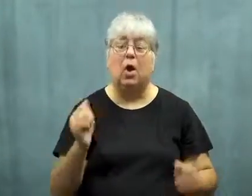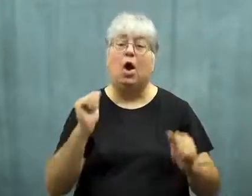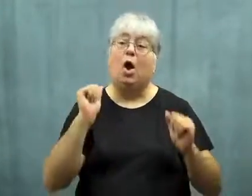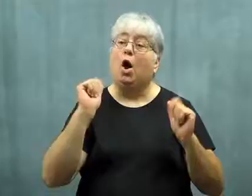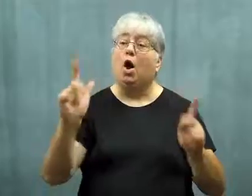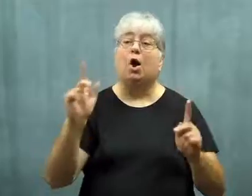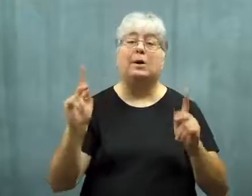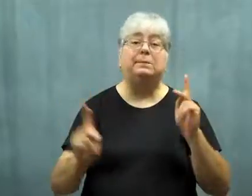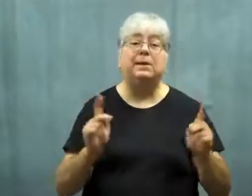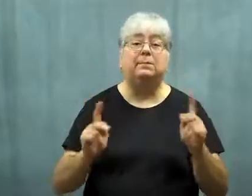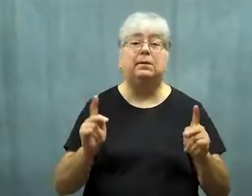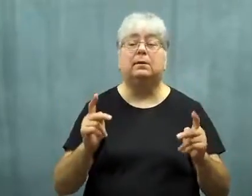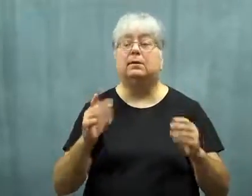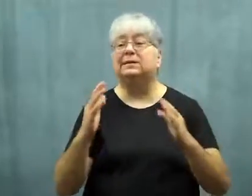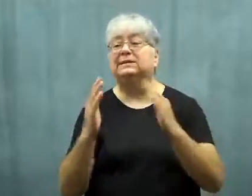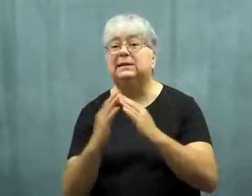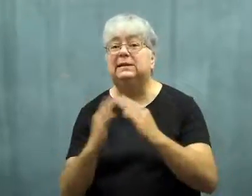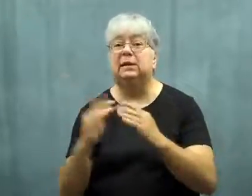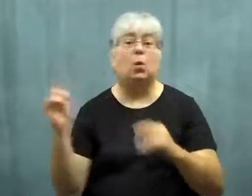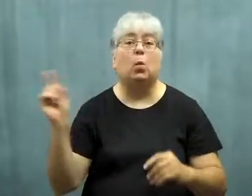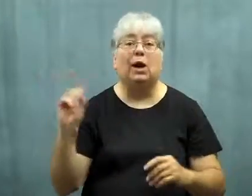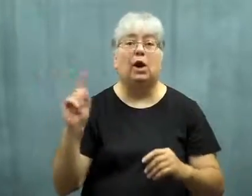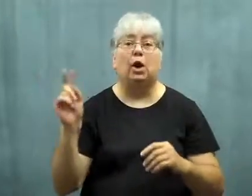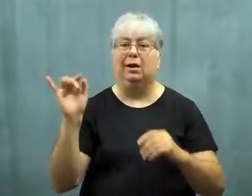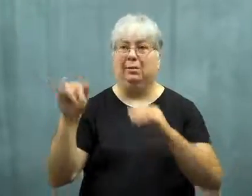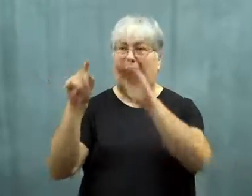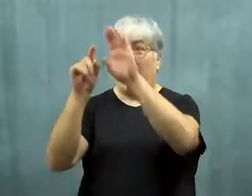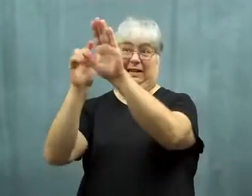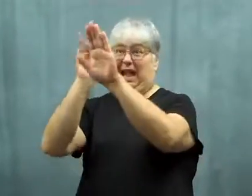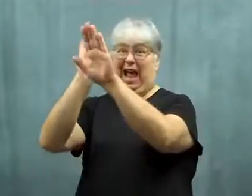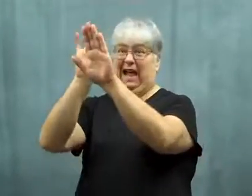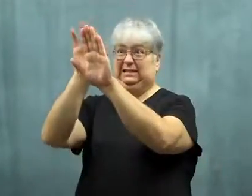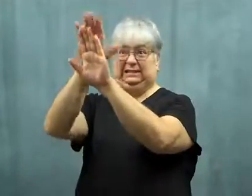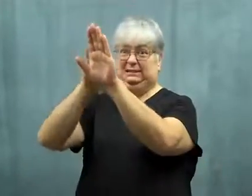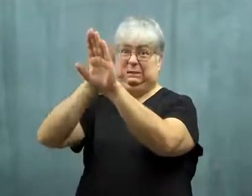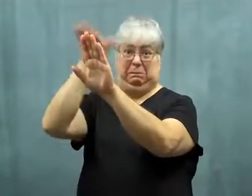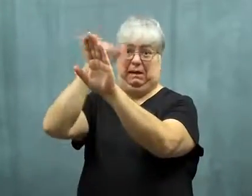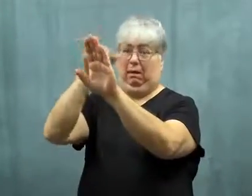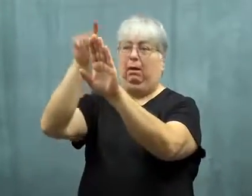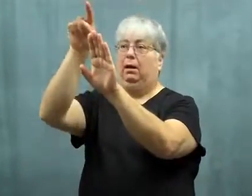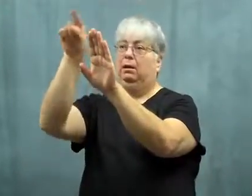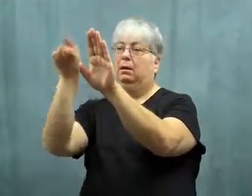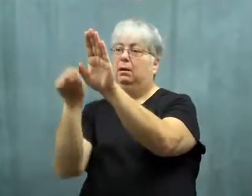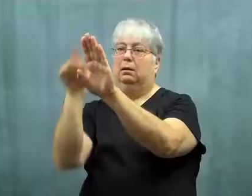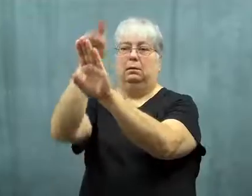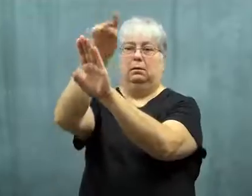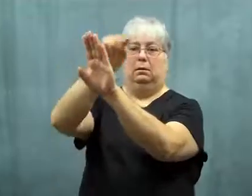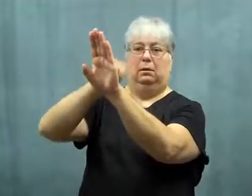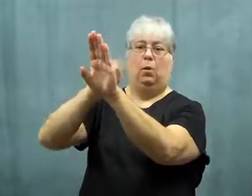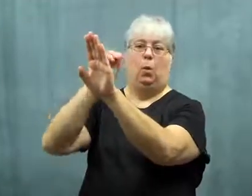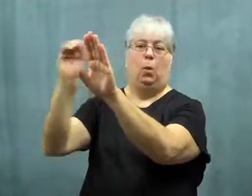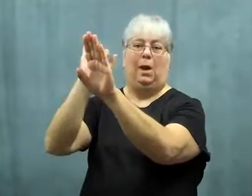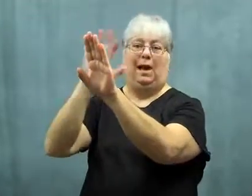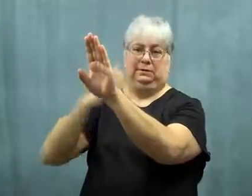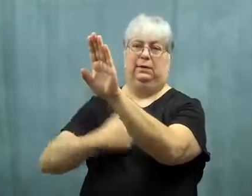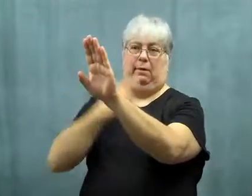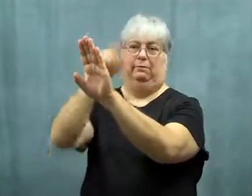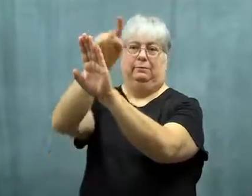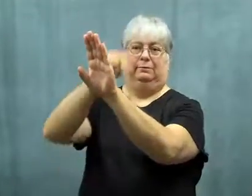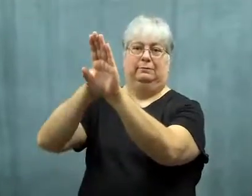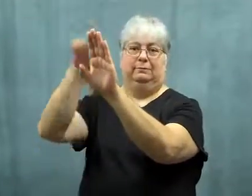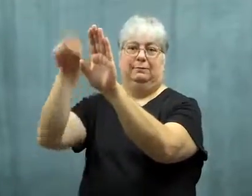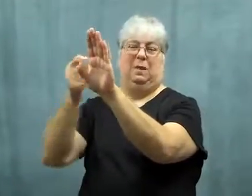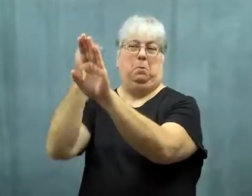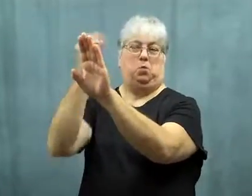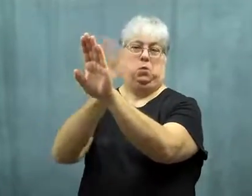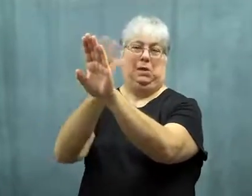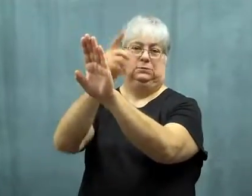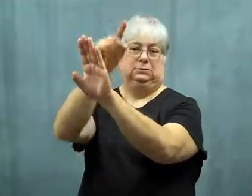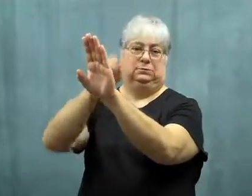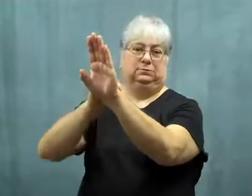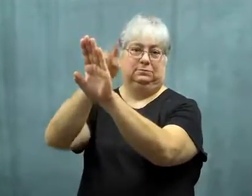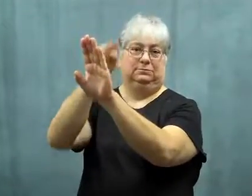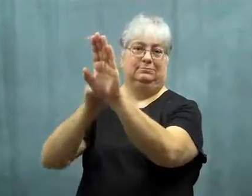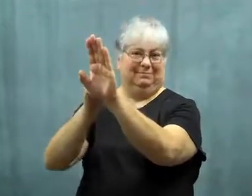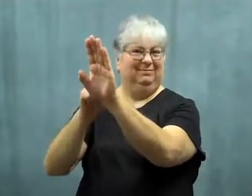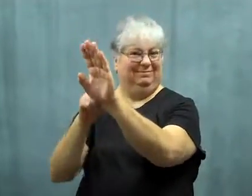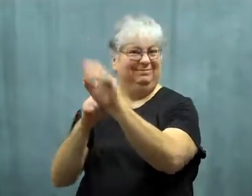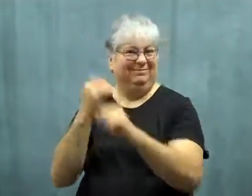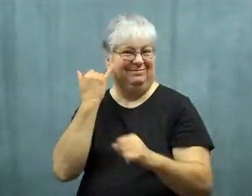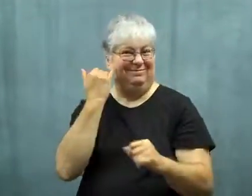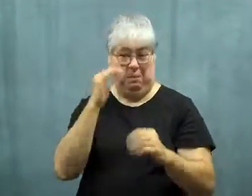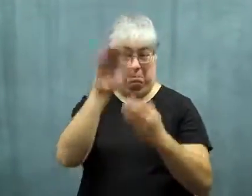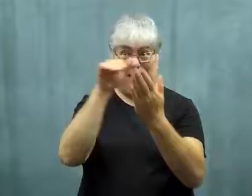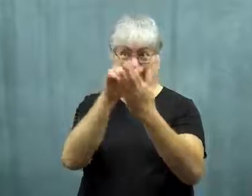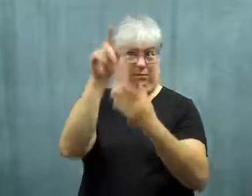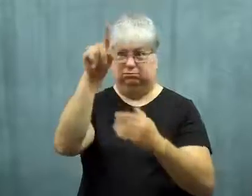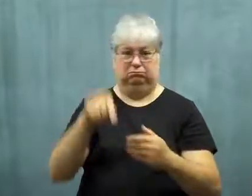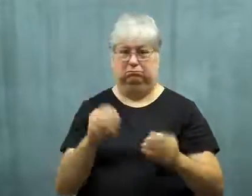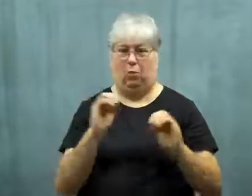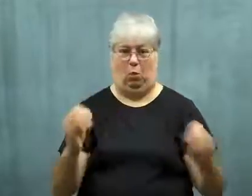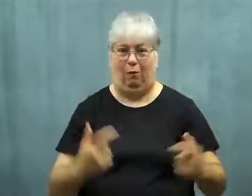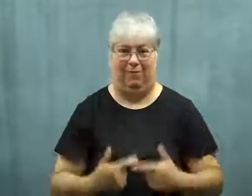The population and cities are located on the ice-free coasts, mostly the western one.